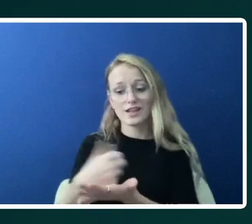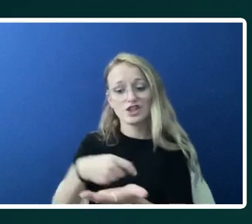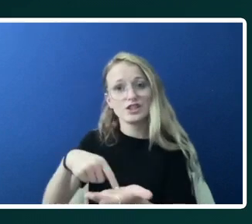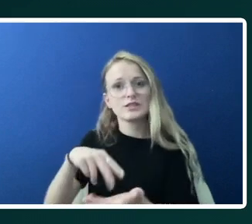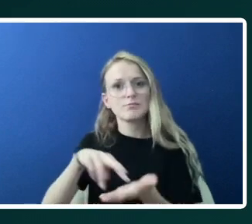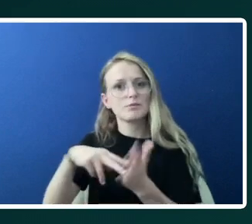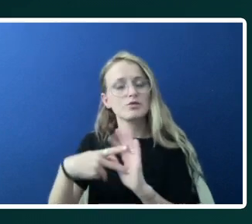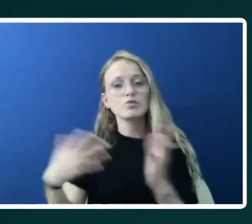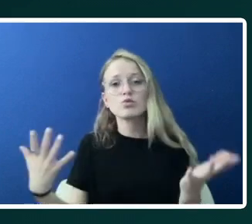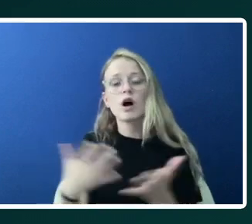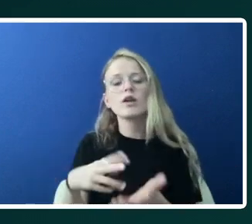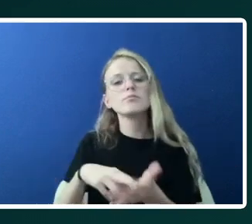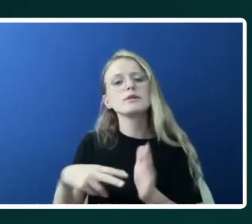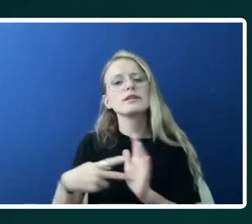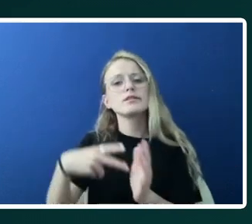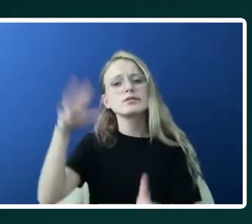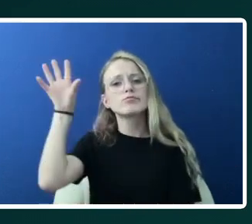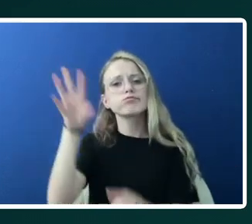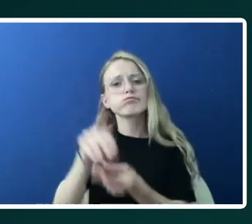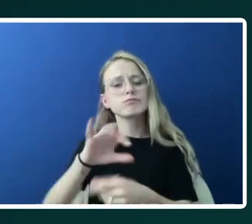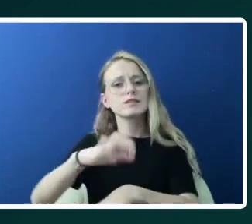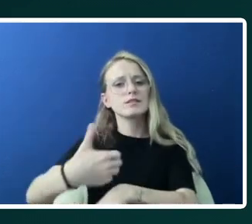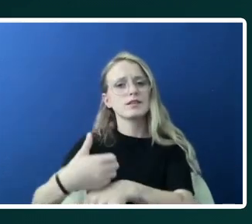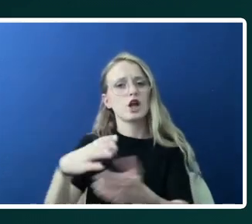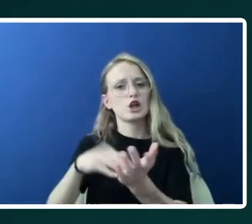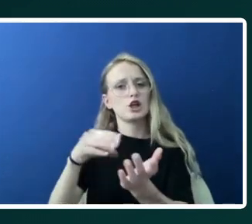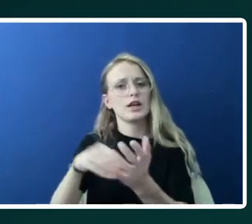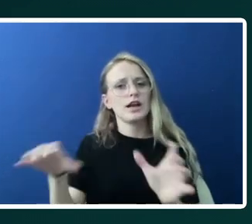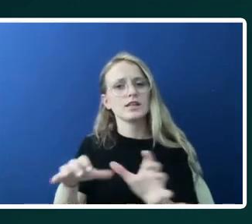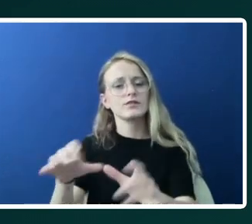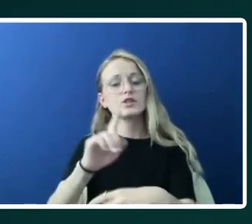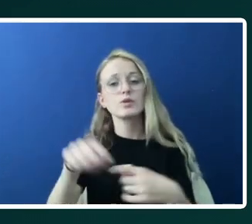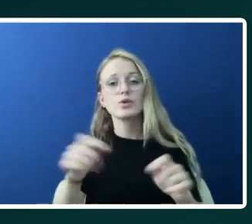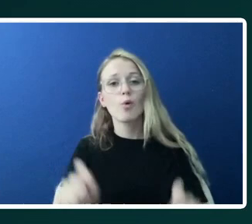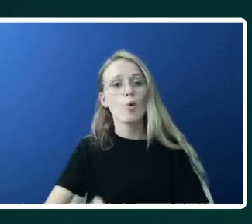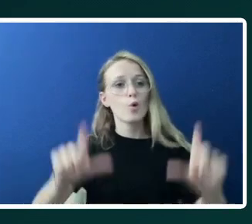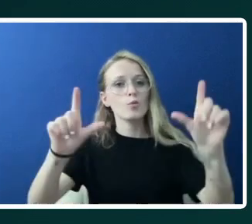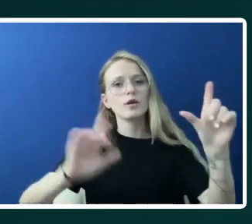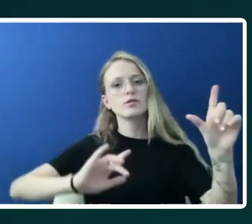when you go to the Portrait Gallery page, just scroll down to that red box on the left. It's